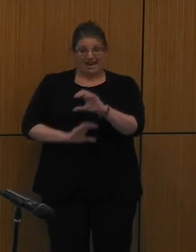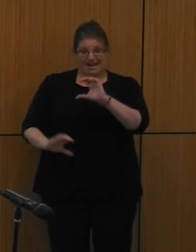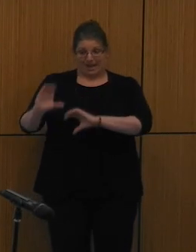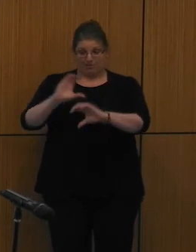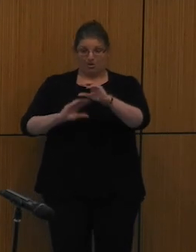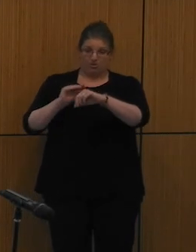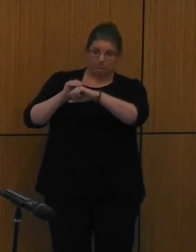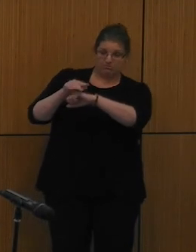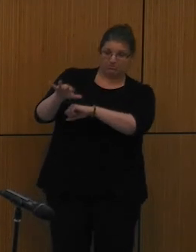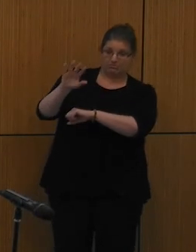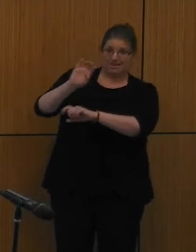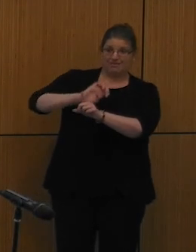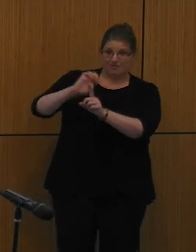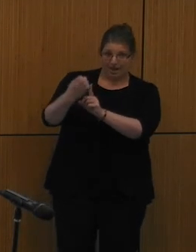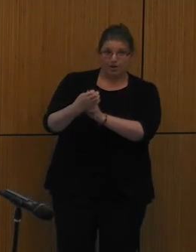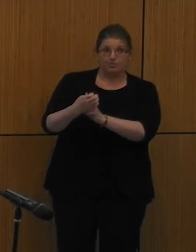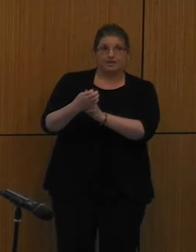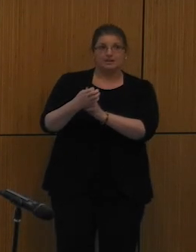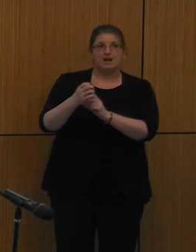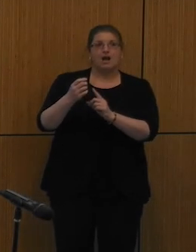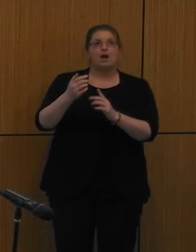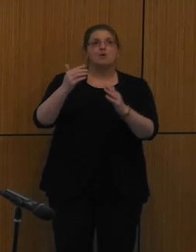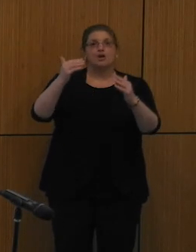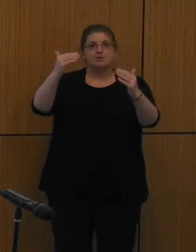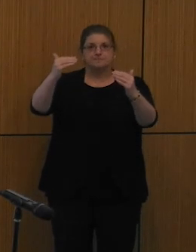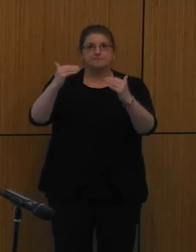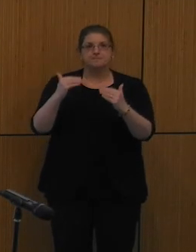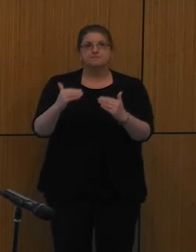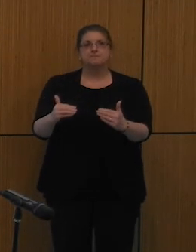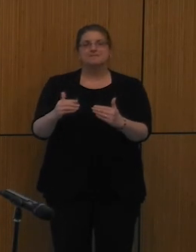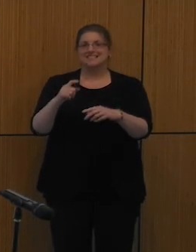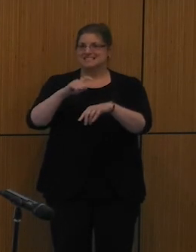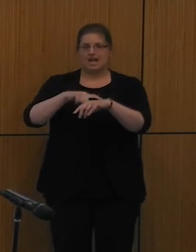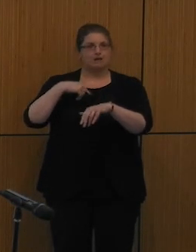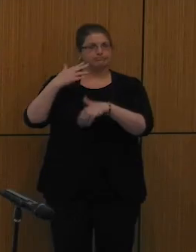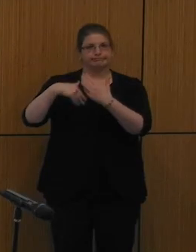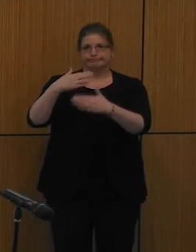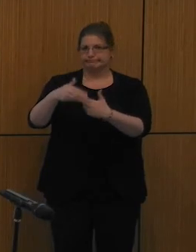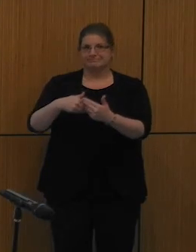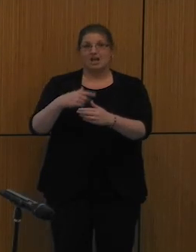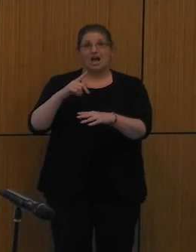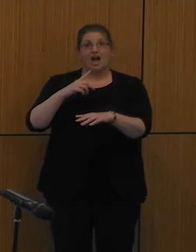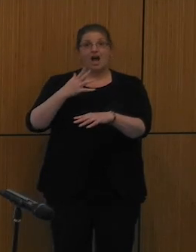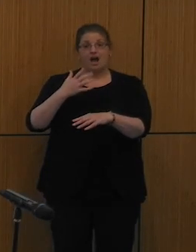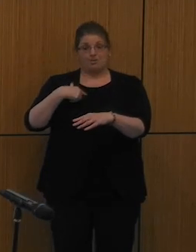I'm going to skip over another application we have on this, in the interest of time, and just end by saying that, this high